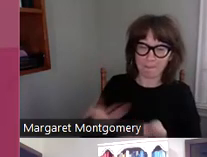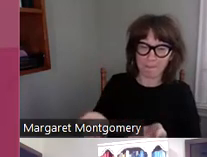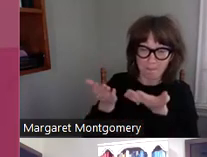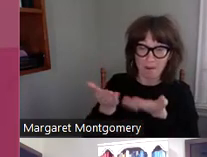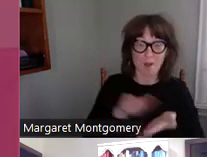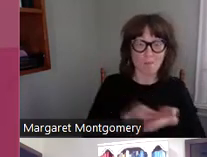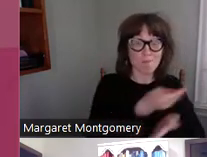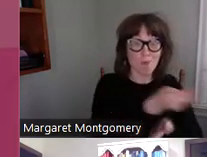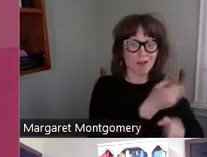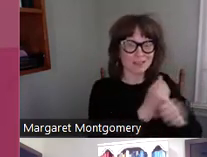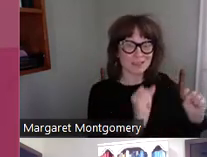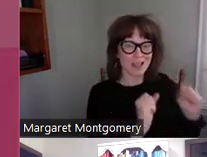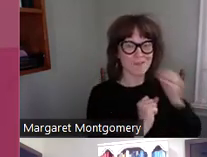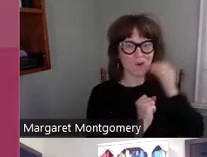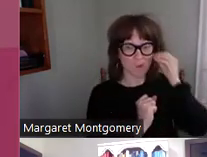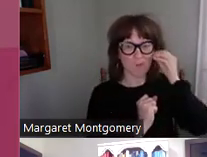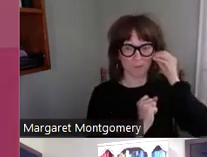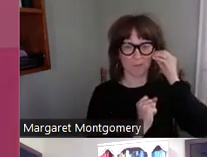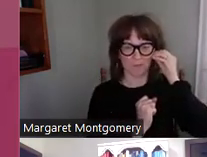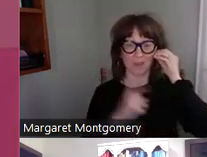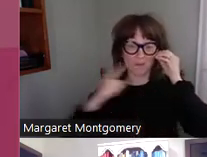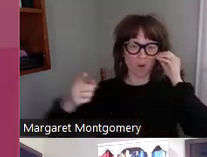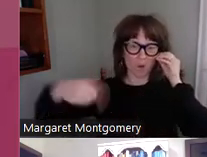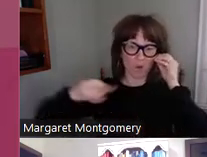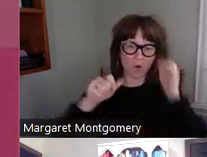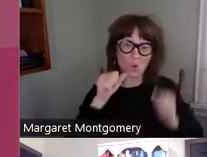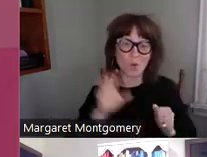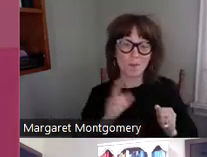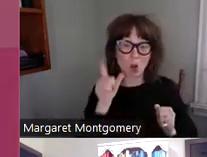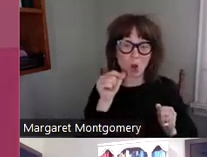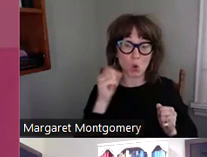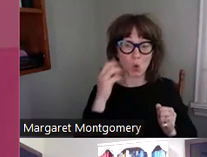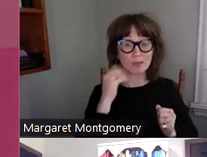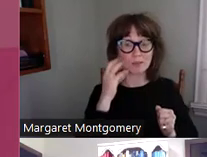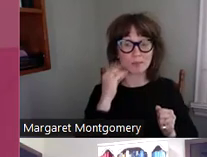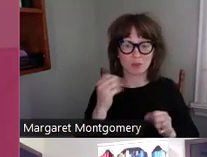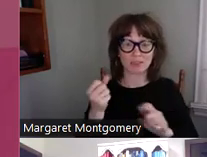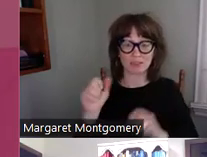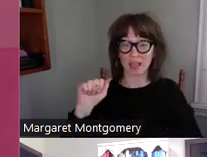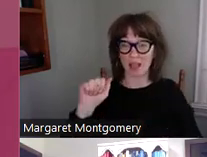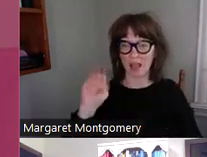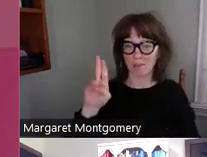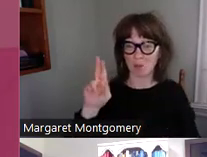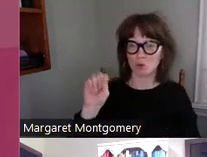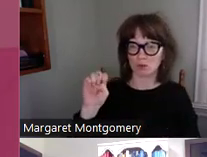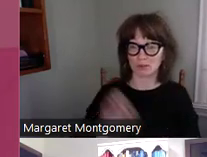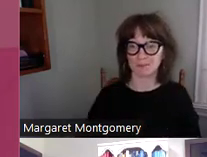12:03:20 People who have experienced abuse, particularly when women and children at the